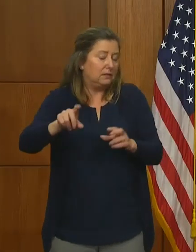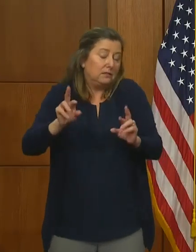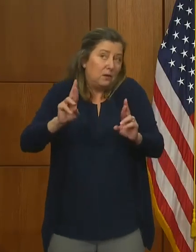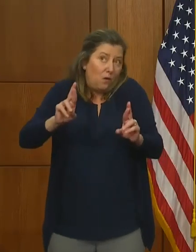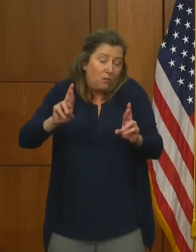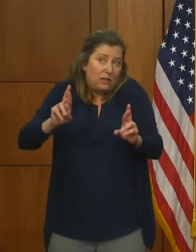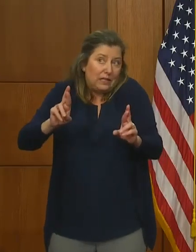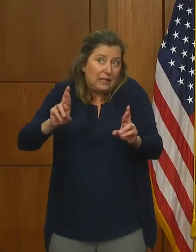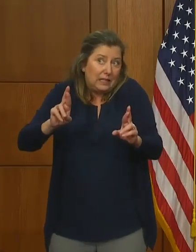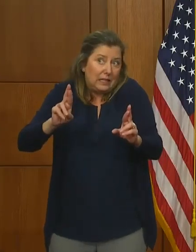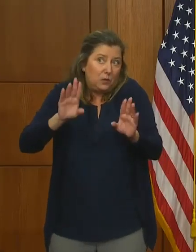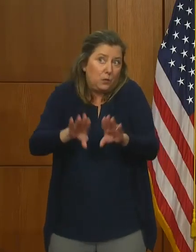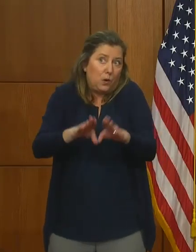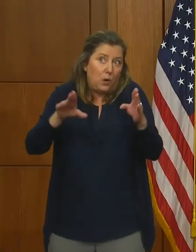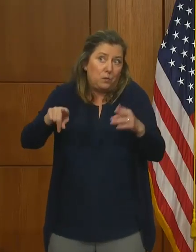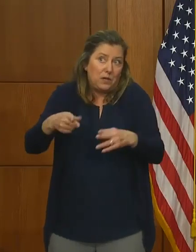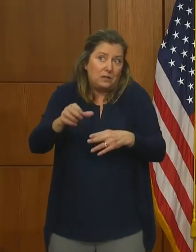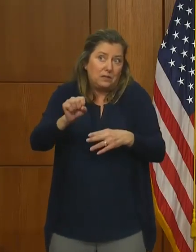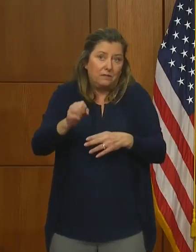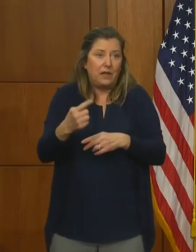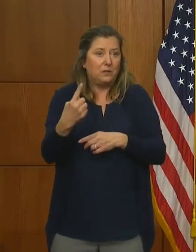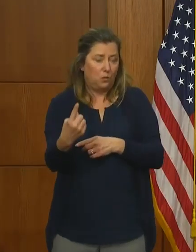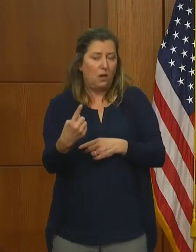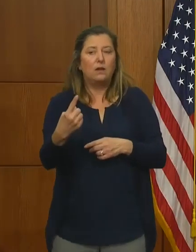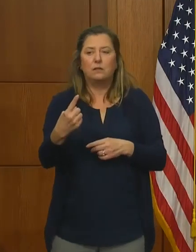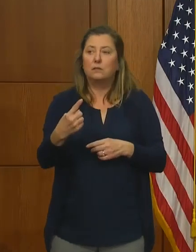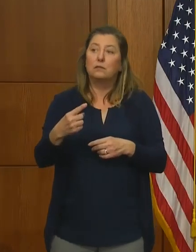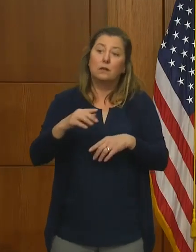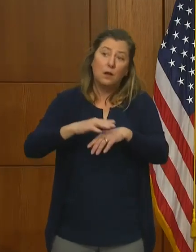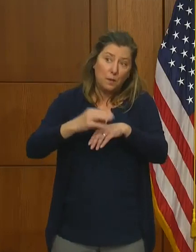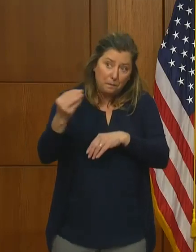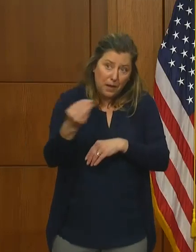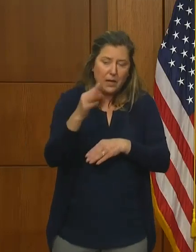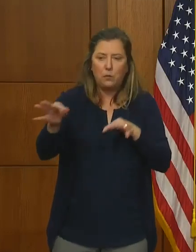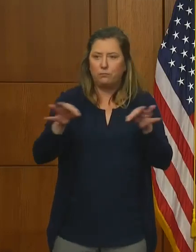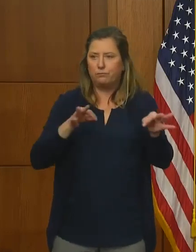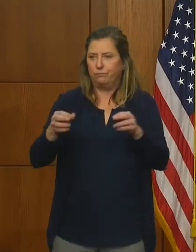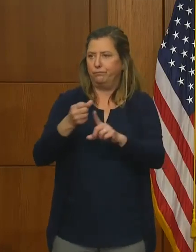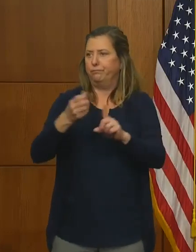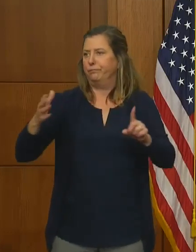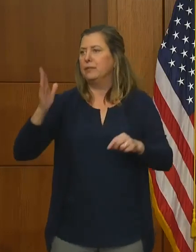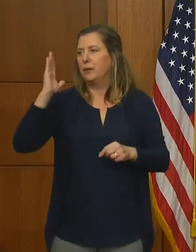THE GUIDELINES THAT YOU NEED-